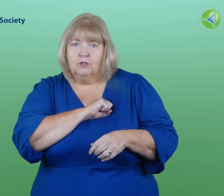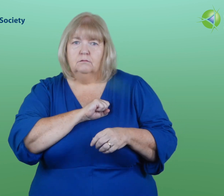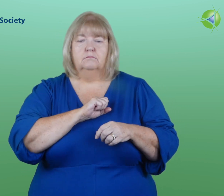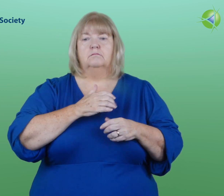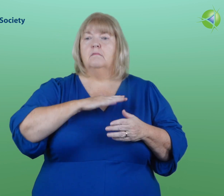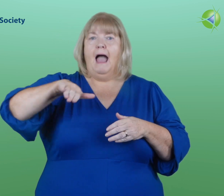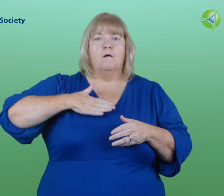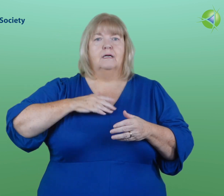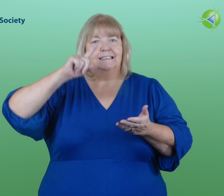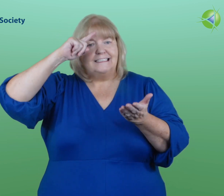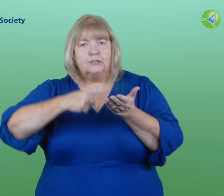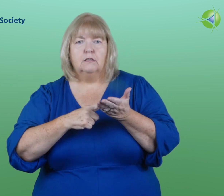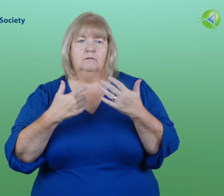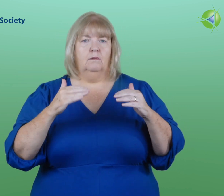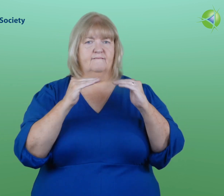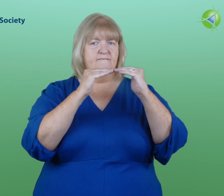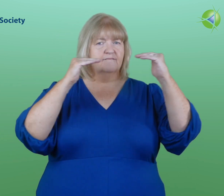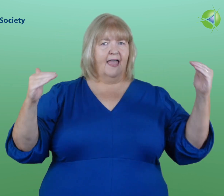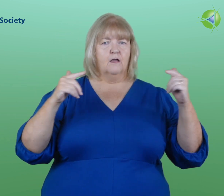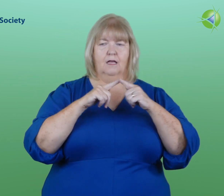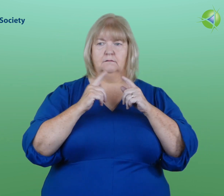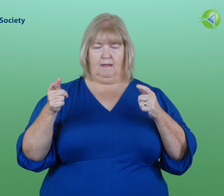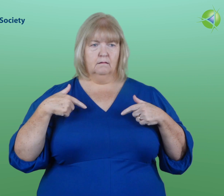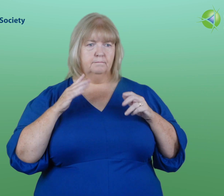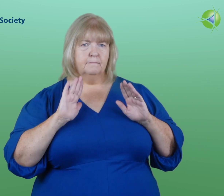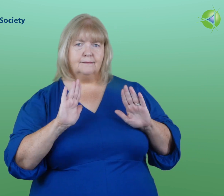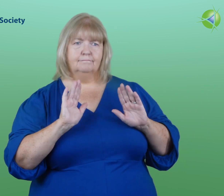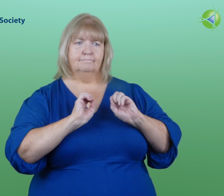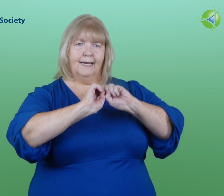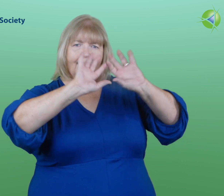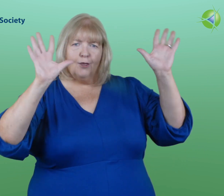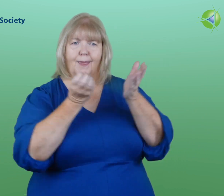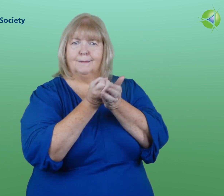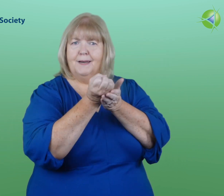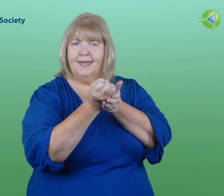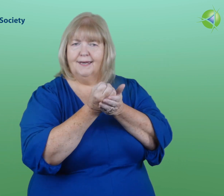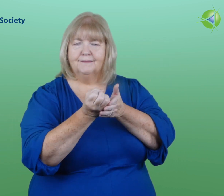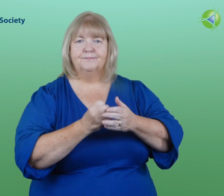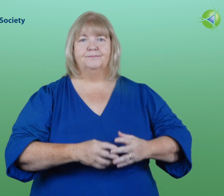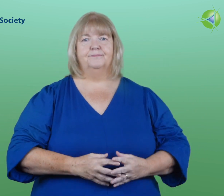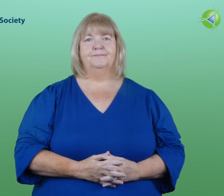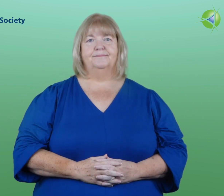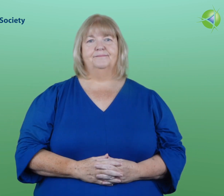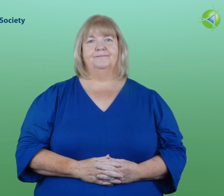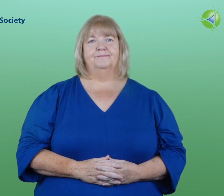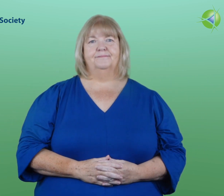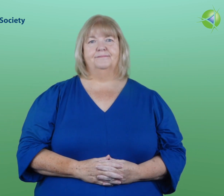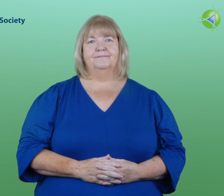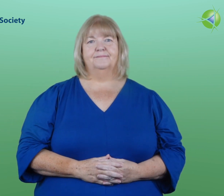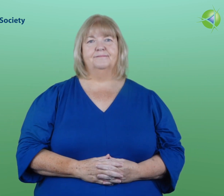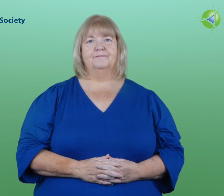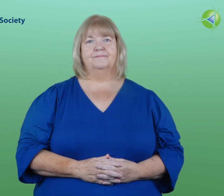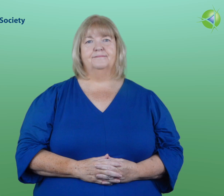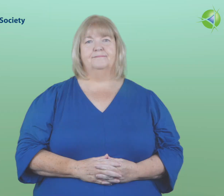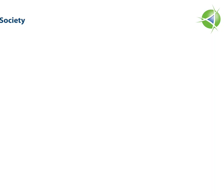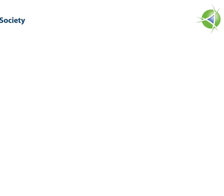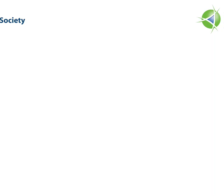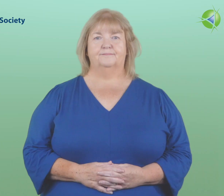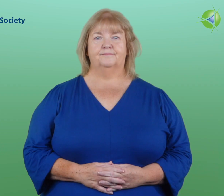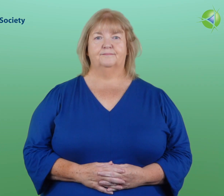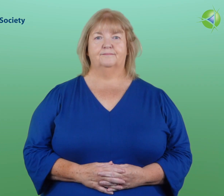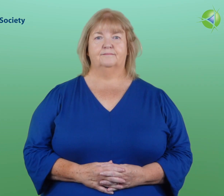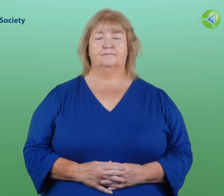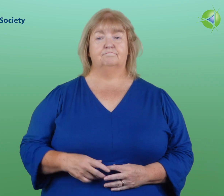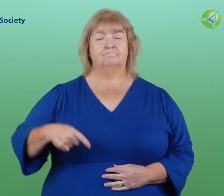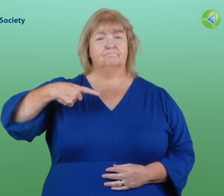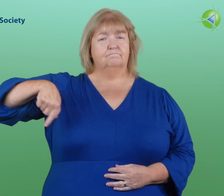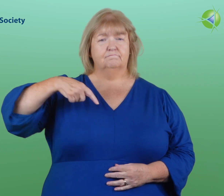We make sure we make our decisions fairly and clearly explain them.